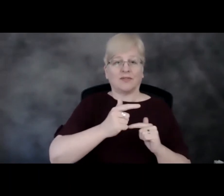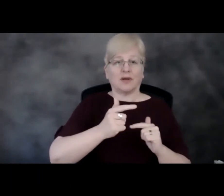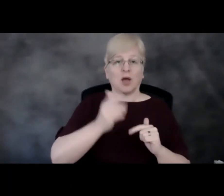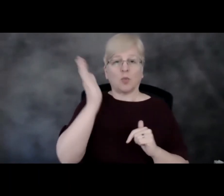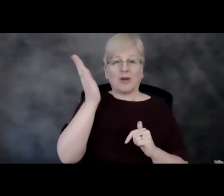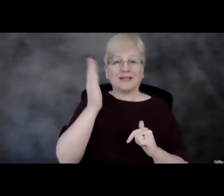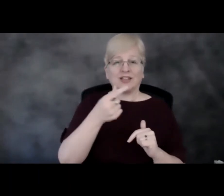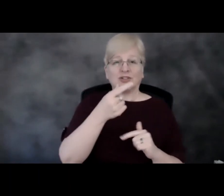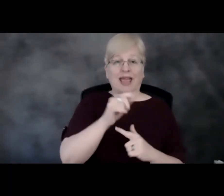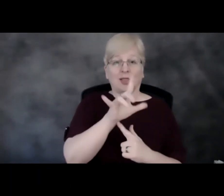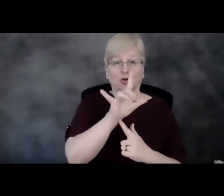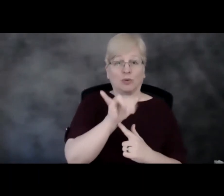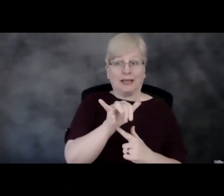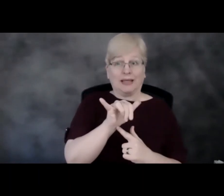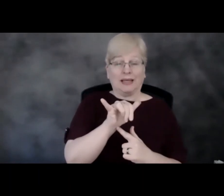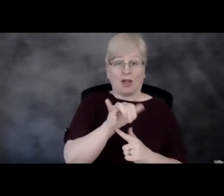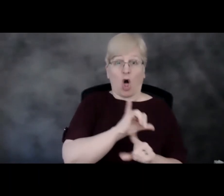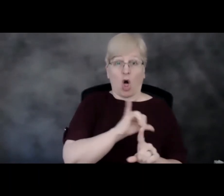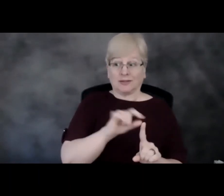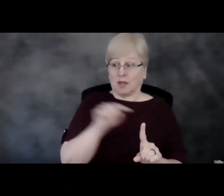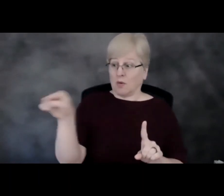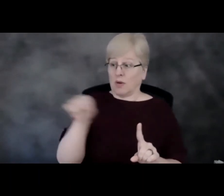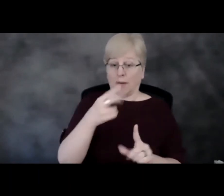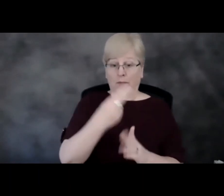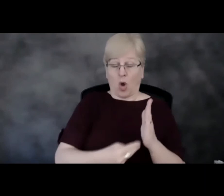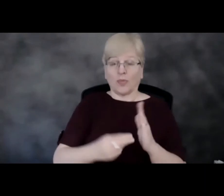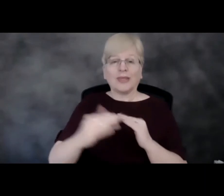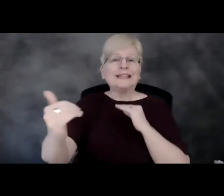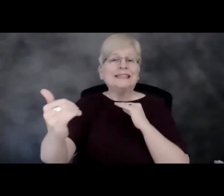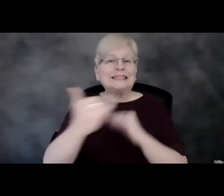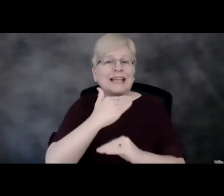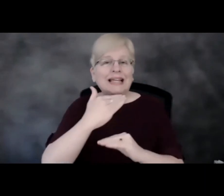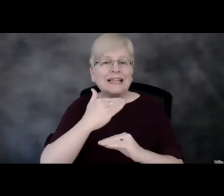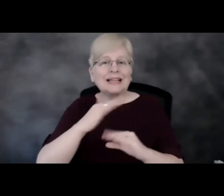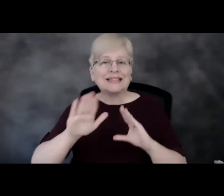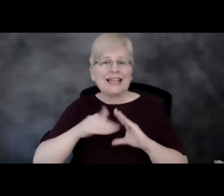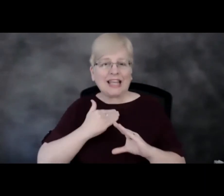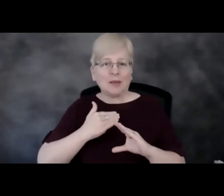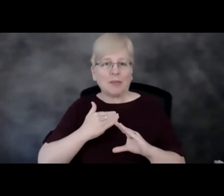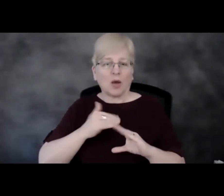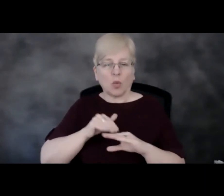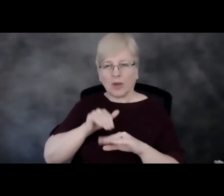should send us an e-mail and you 17:36:29 will get an invitation. It is sometimes